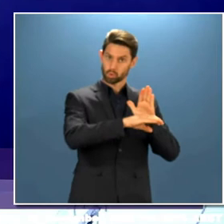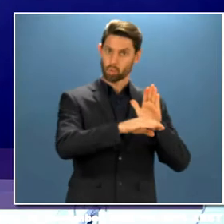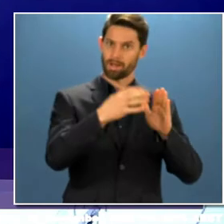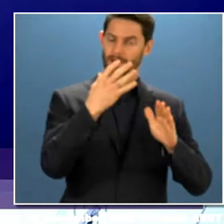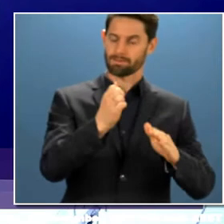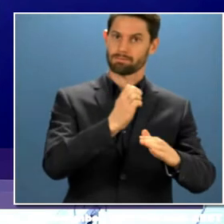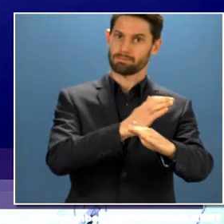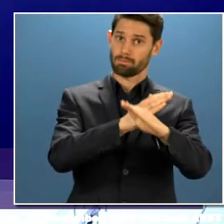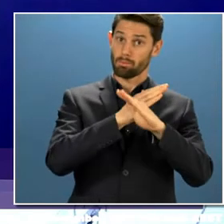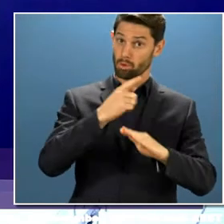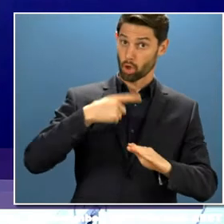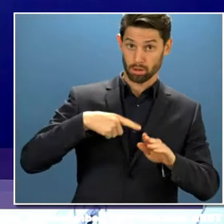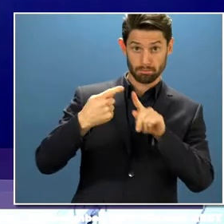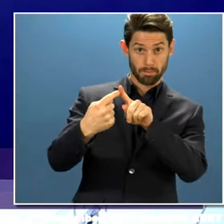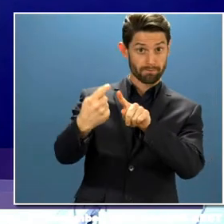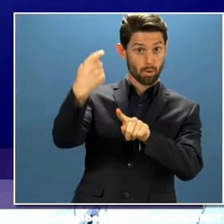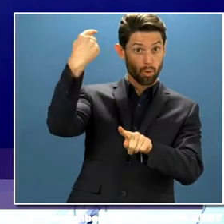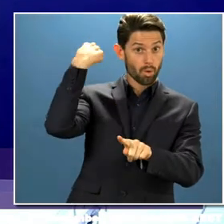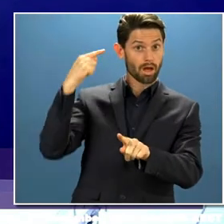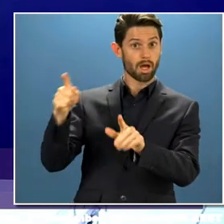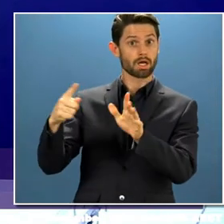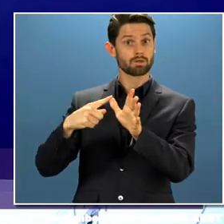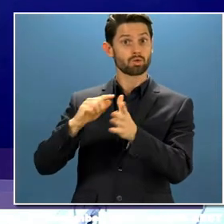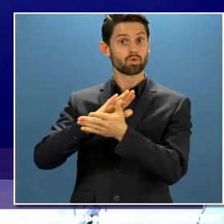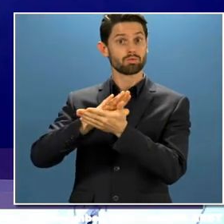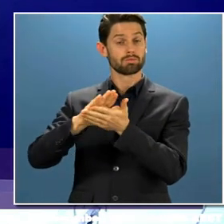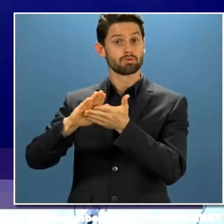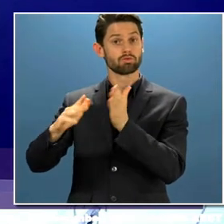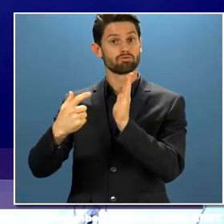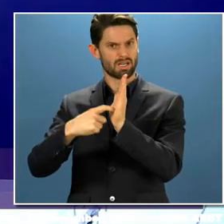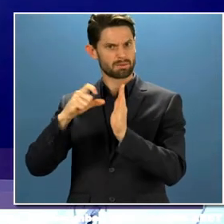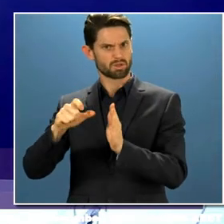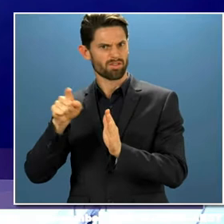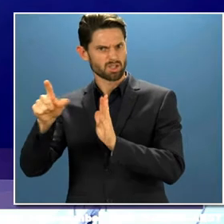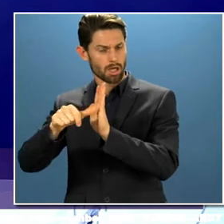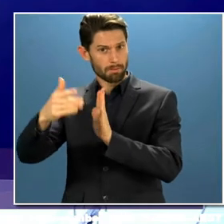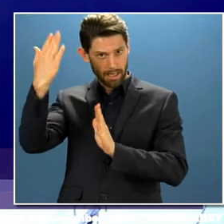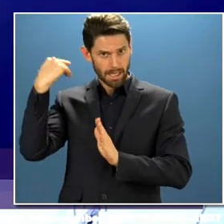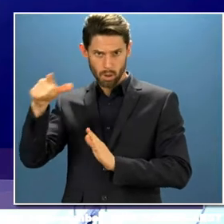Commission, or under the name it then had, to determine complaints itself and